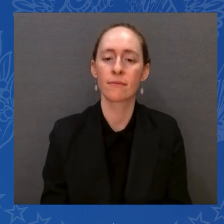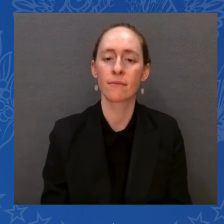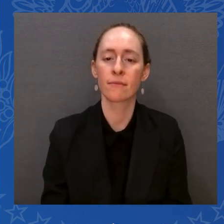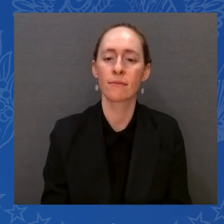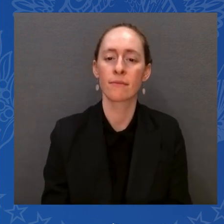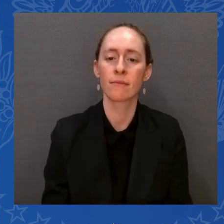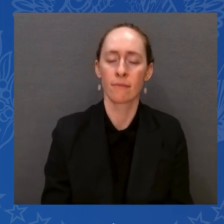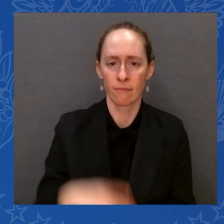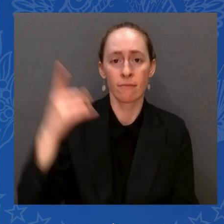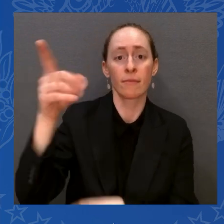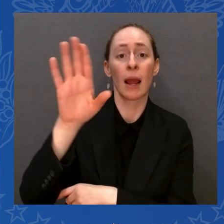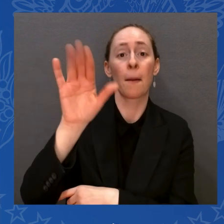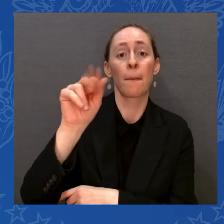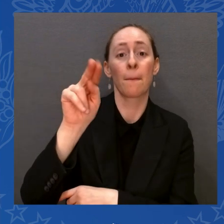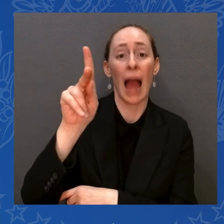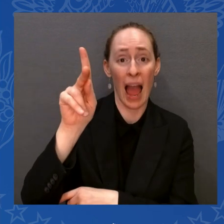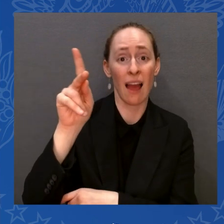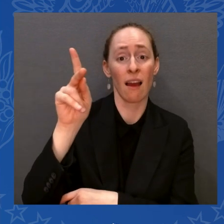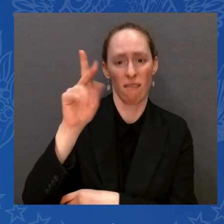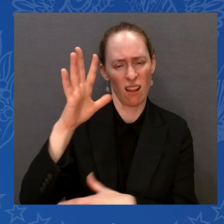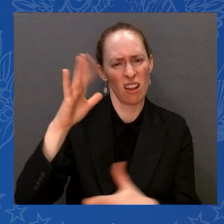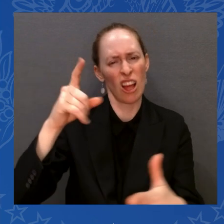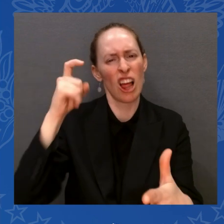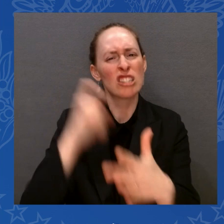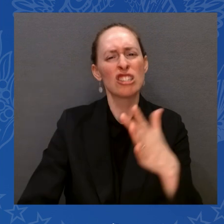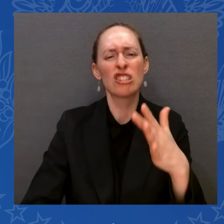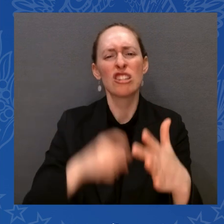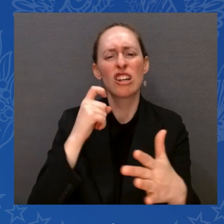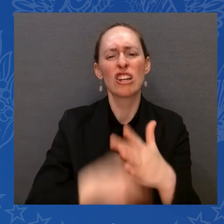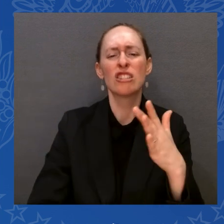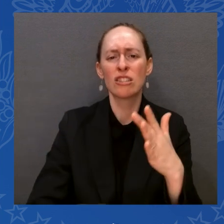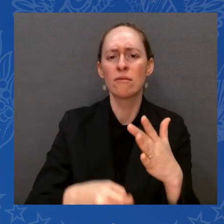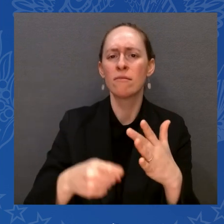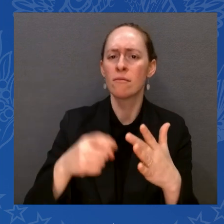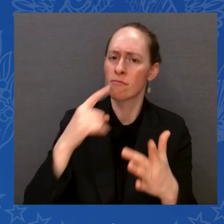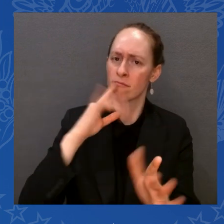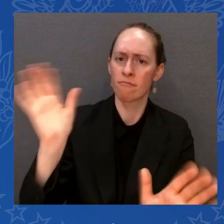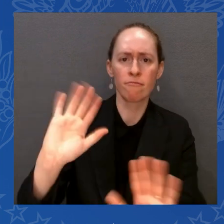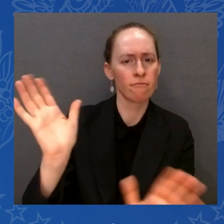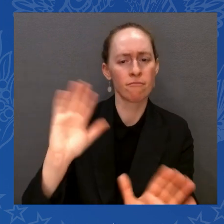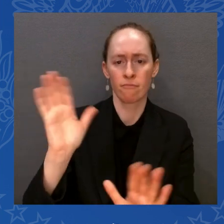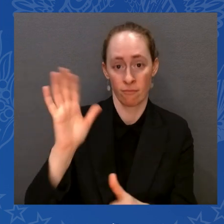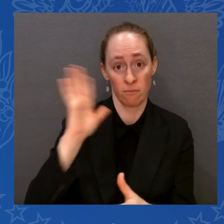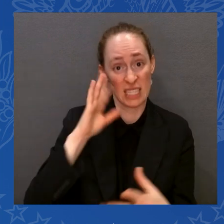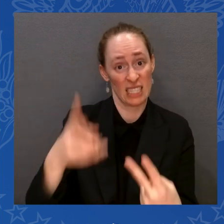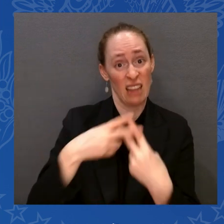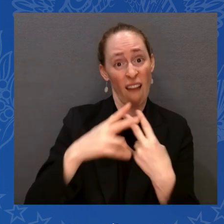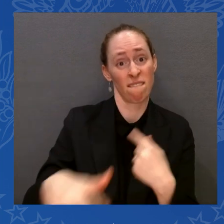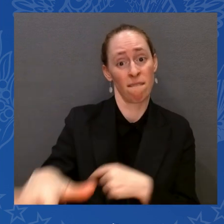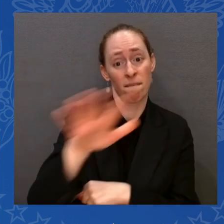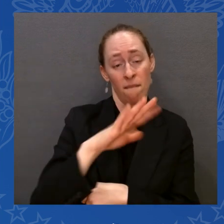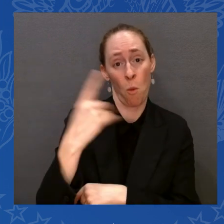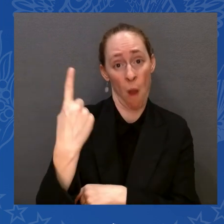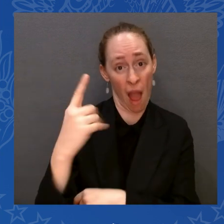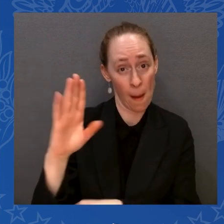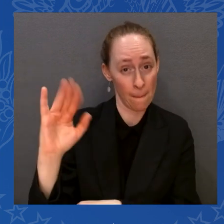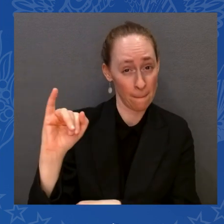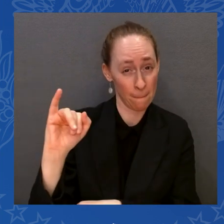saving an American taxpayer a millio- -- a billion dollars a year, just those fees that were exorbitant for an overdraft.